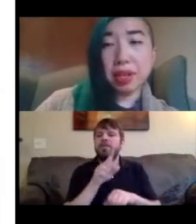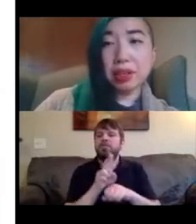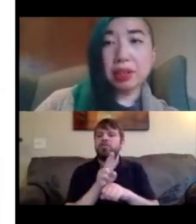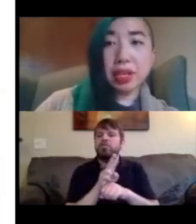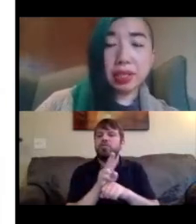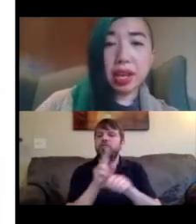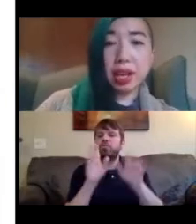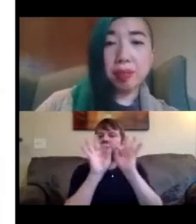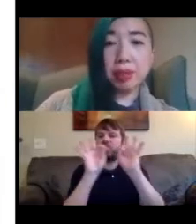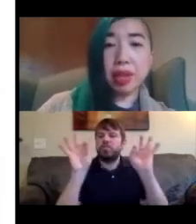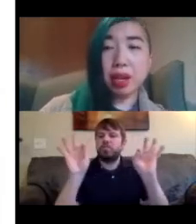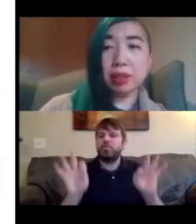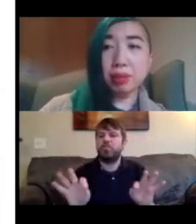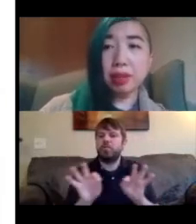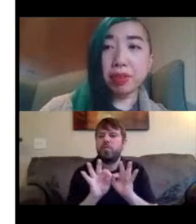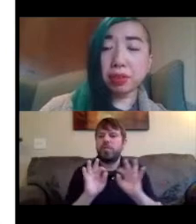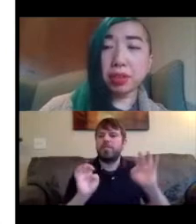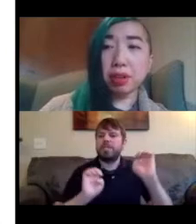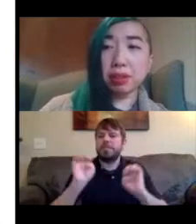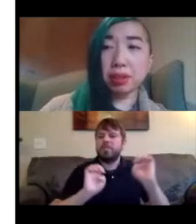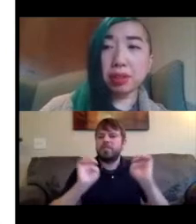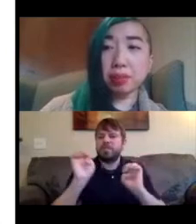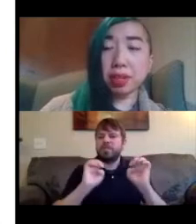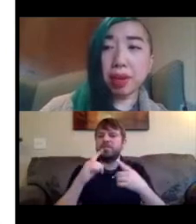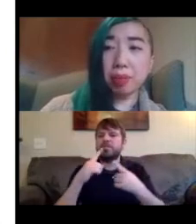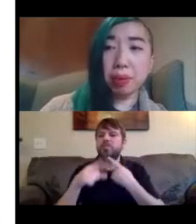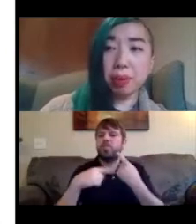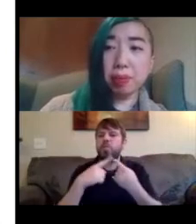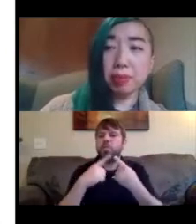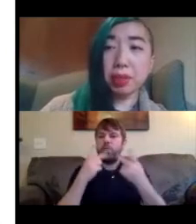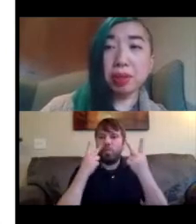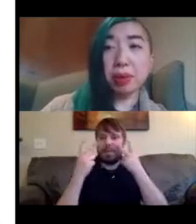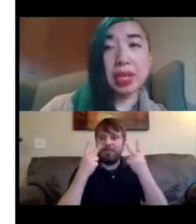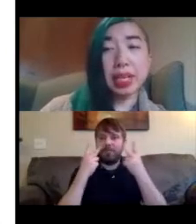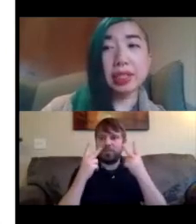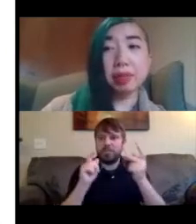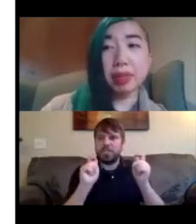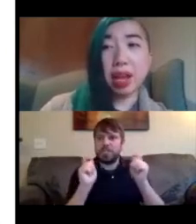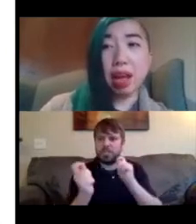So any time that we visually alter something about a poem, especially if we're taking something out,